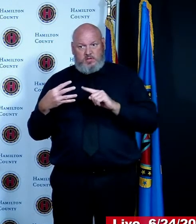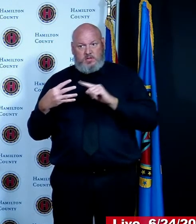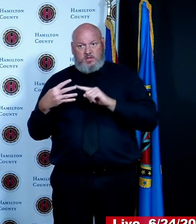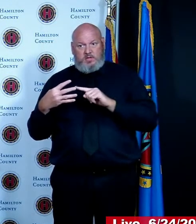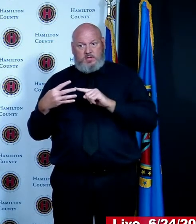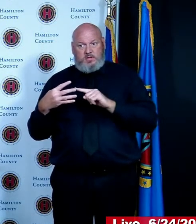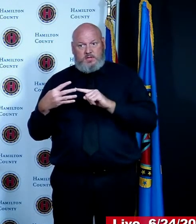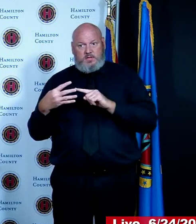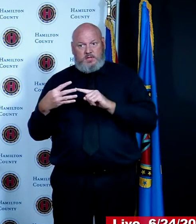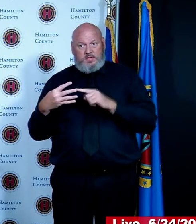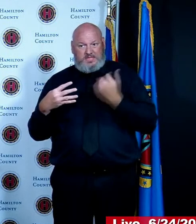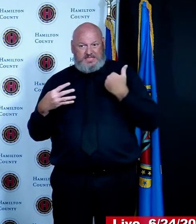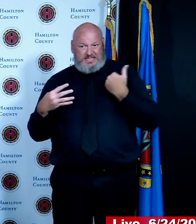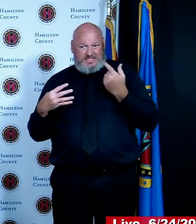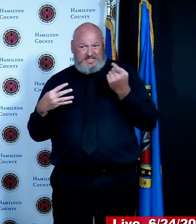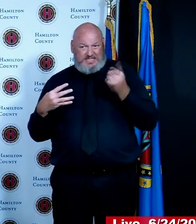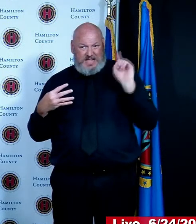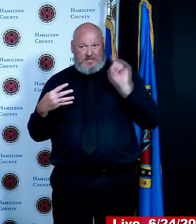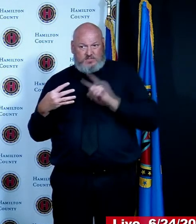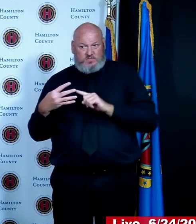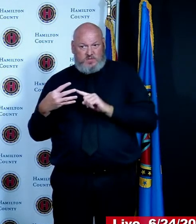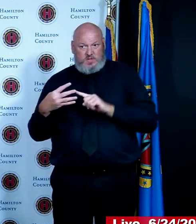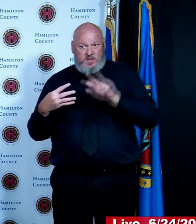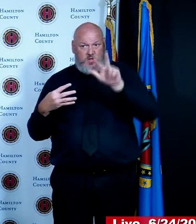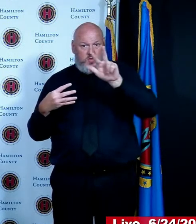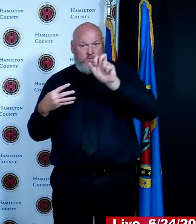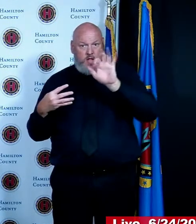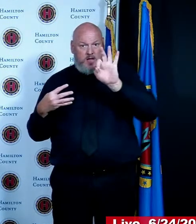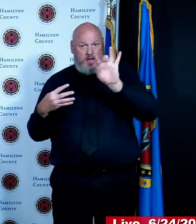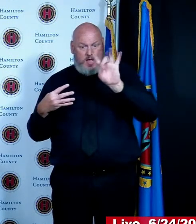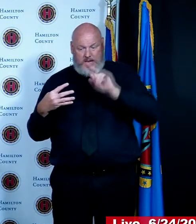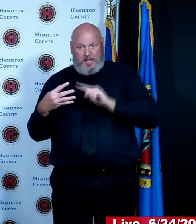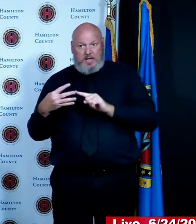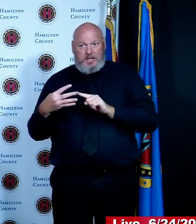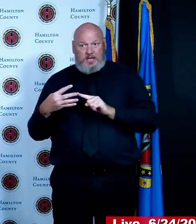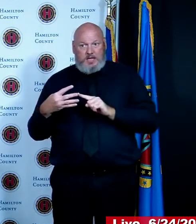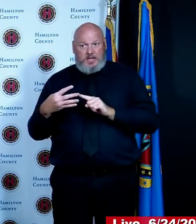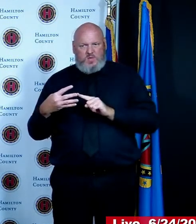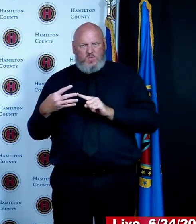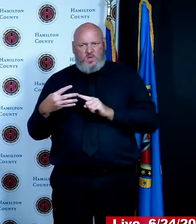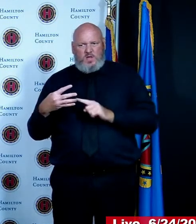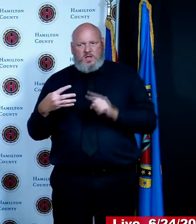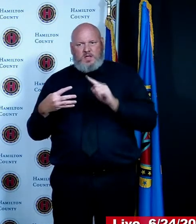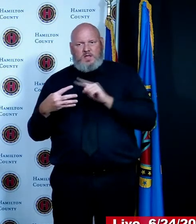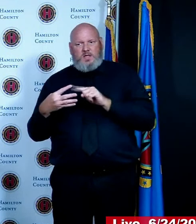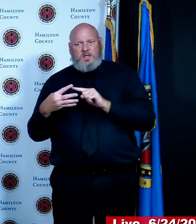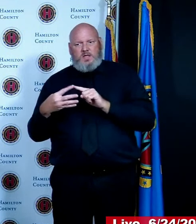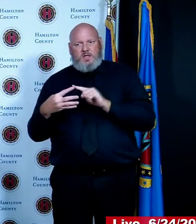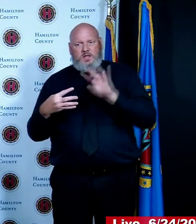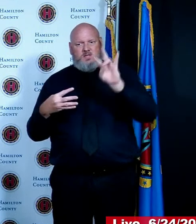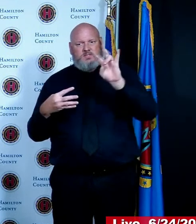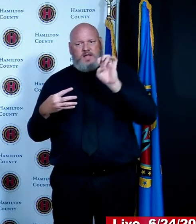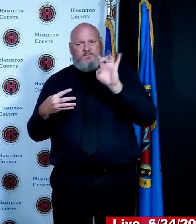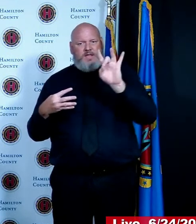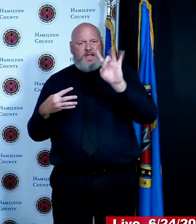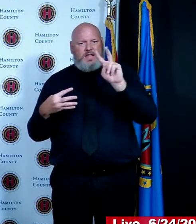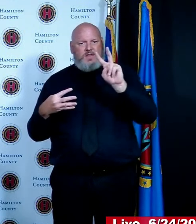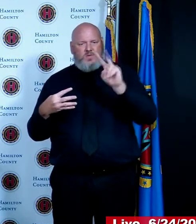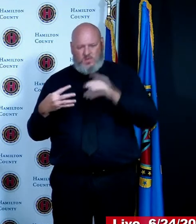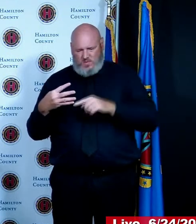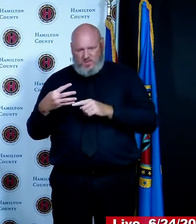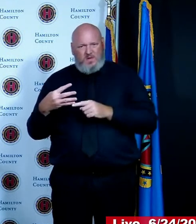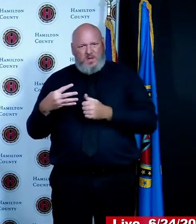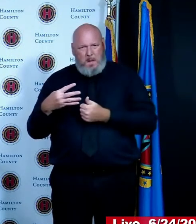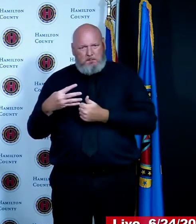together 398 so starting to stick up today 782 so you can see how dramatic